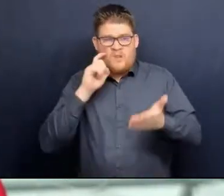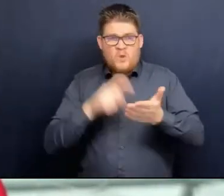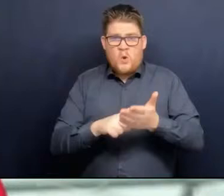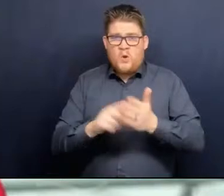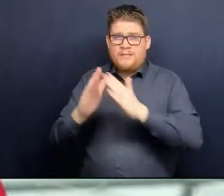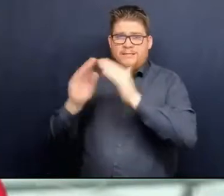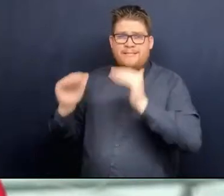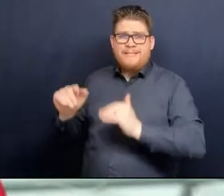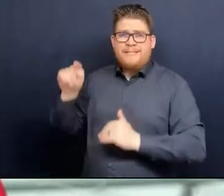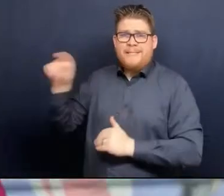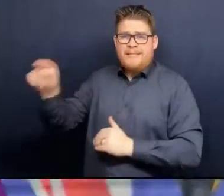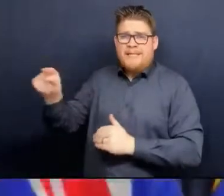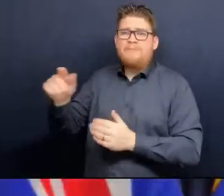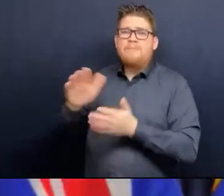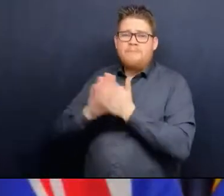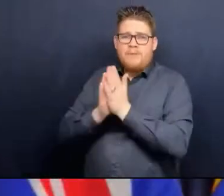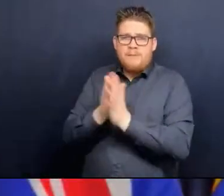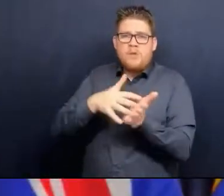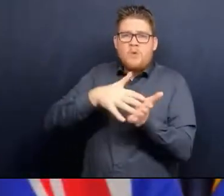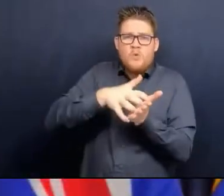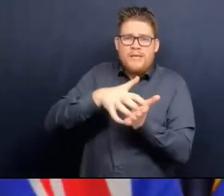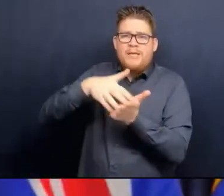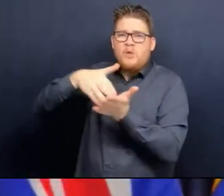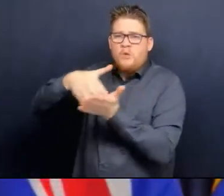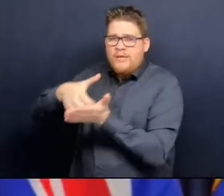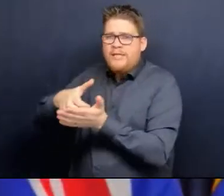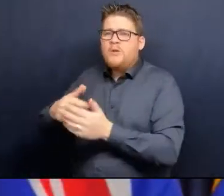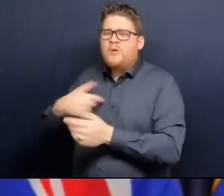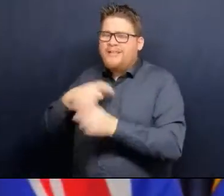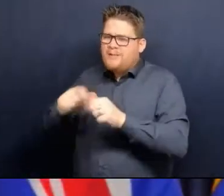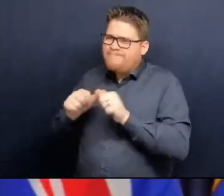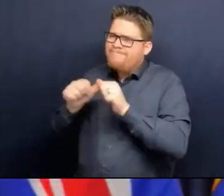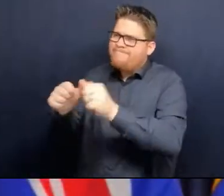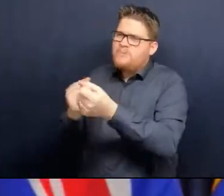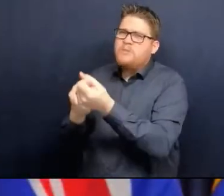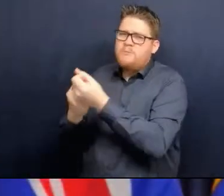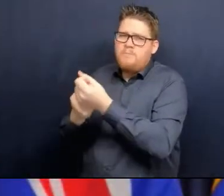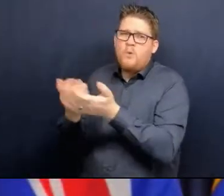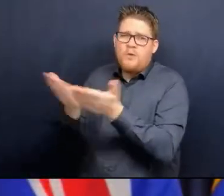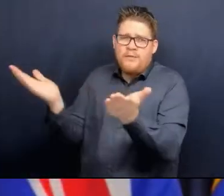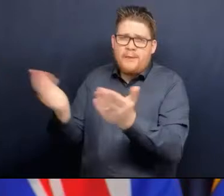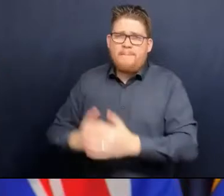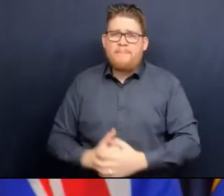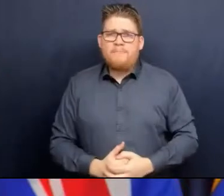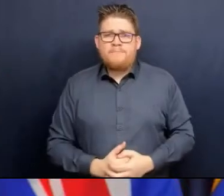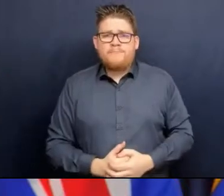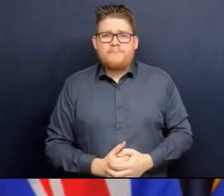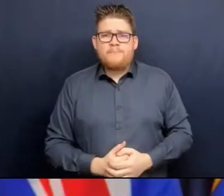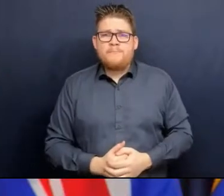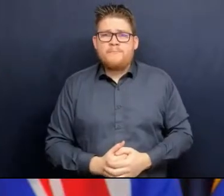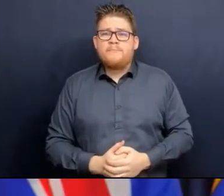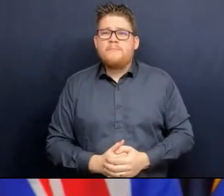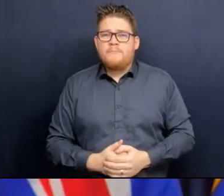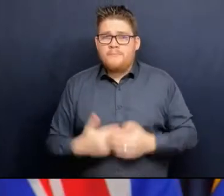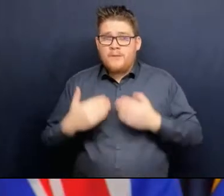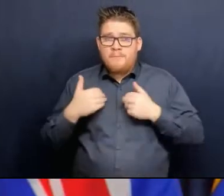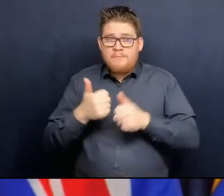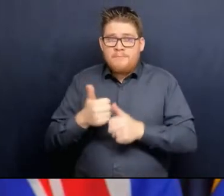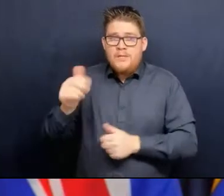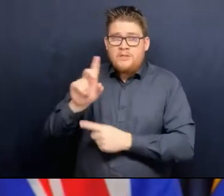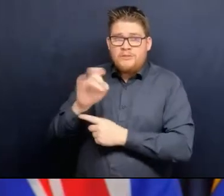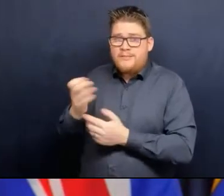to address. Yeah I think there's